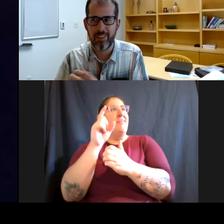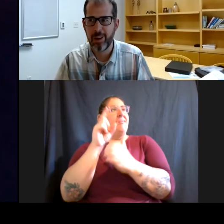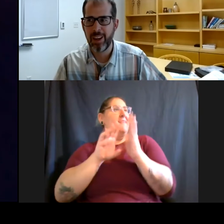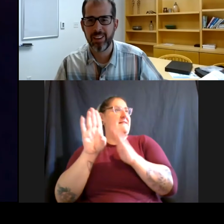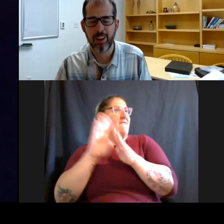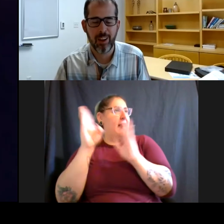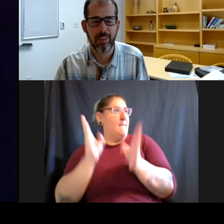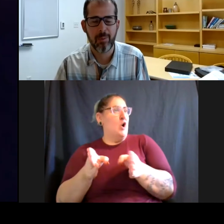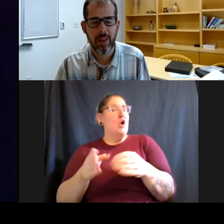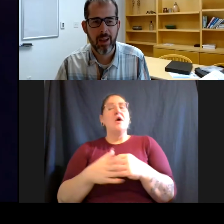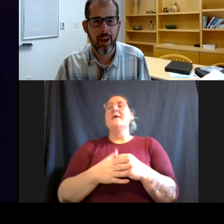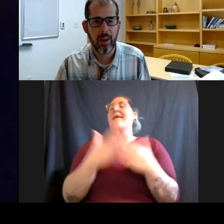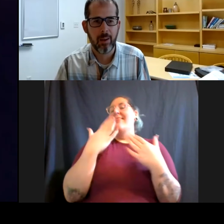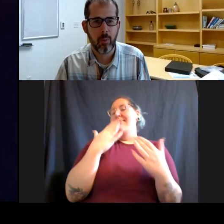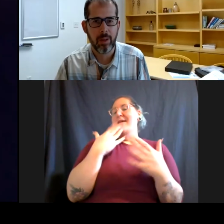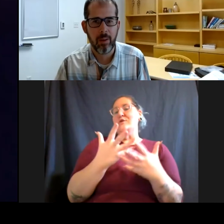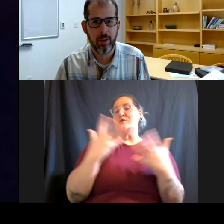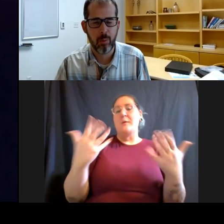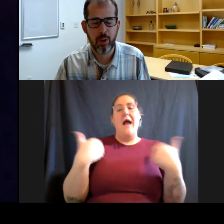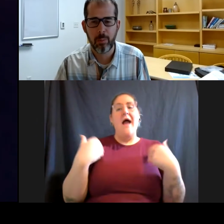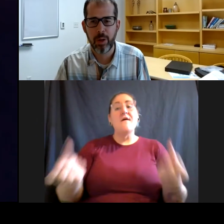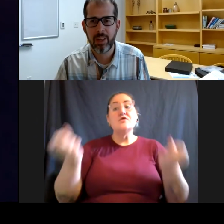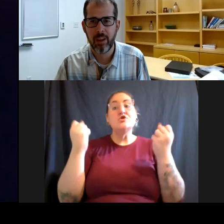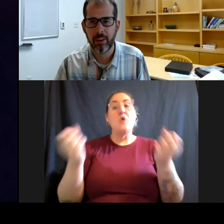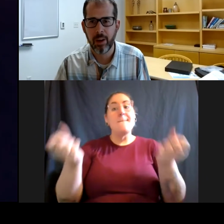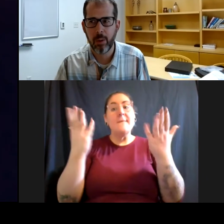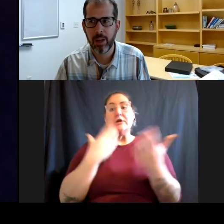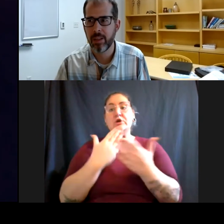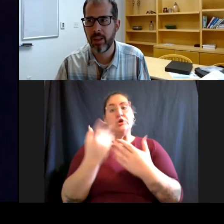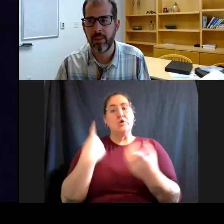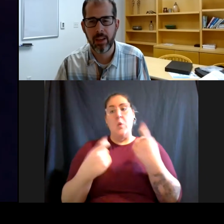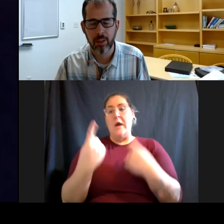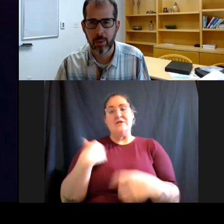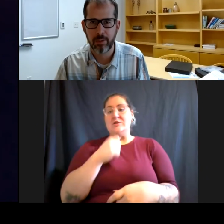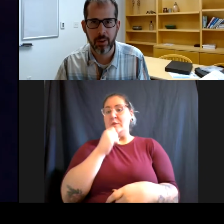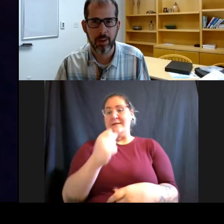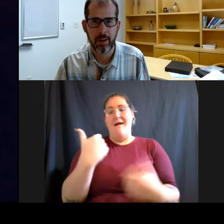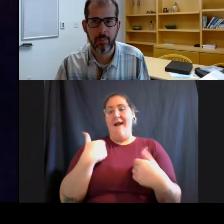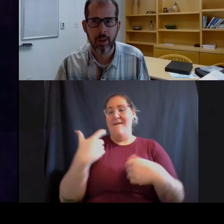we did not have time to answer all of them. We do appreciate all of the great questions. Henny, thank you so much for your time.